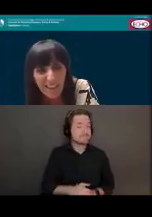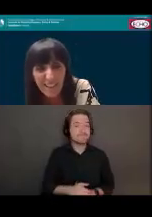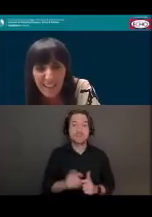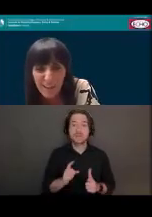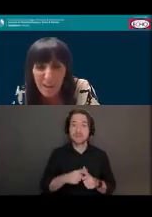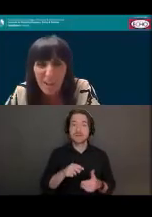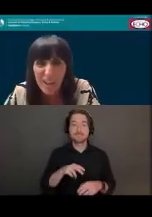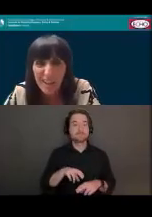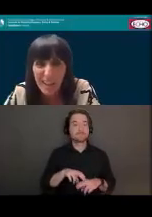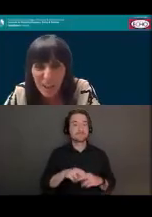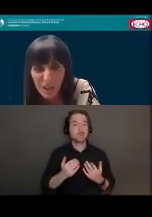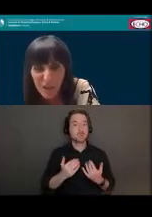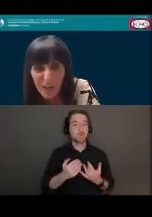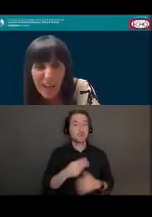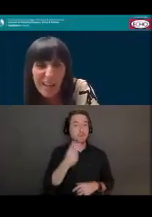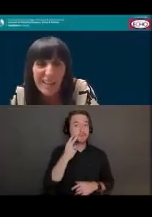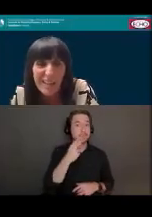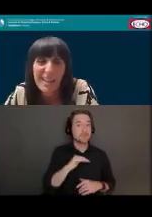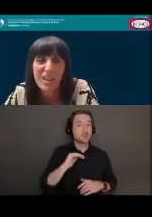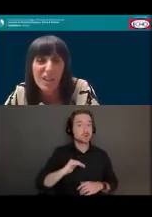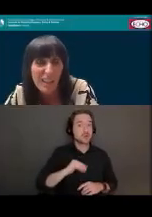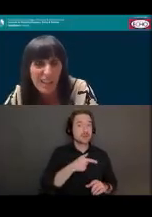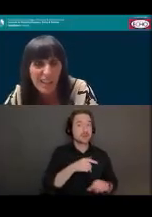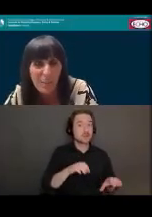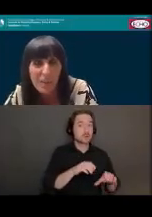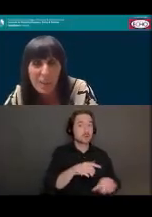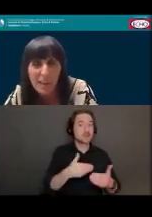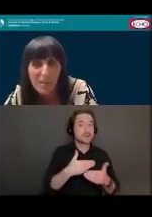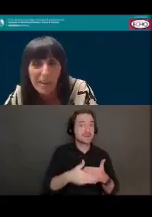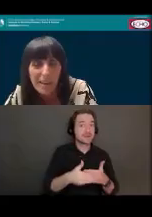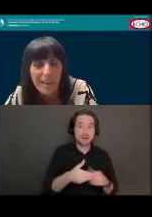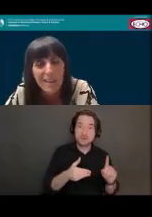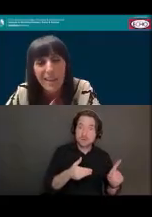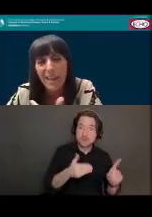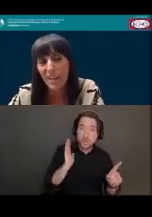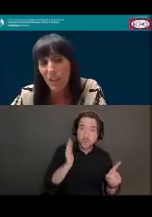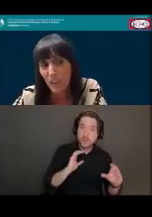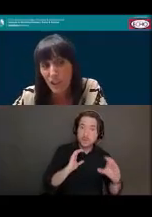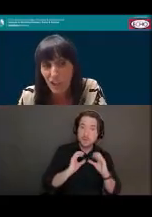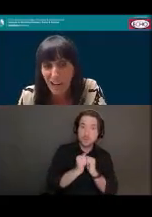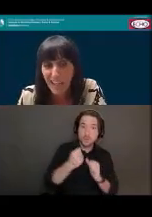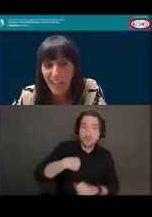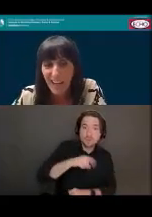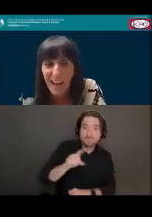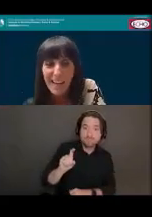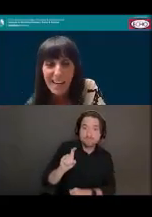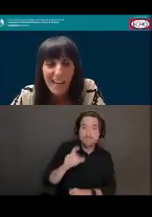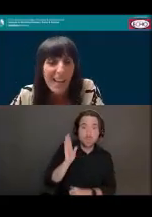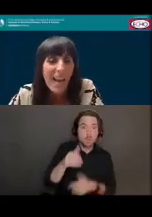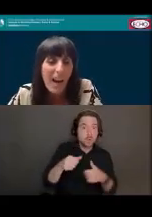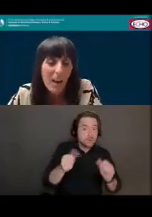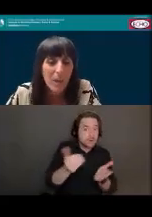let's see what she's going to do next. Is she going to communicate with us? Is she going to try it again? How do we